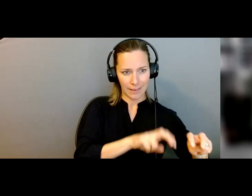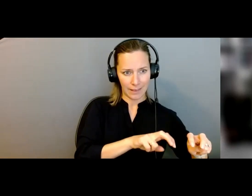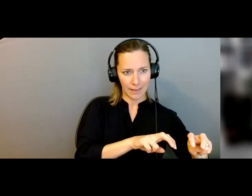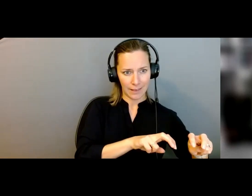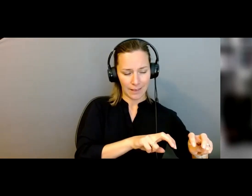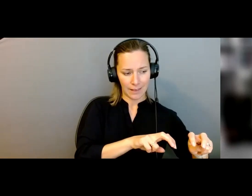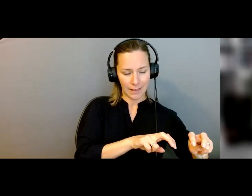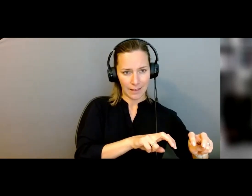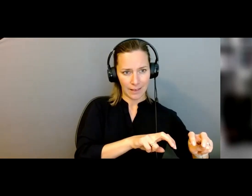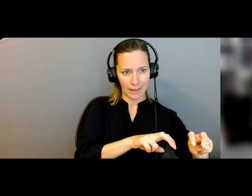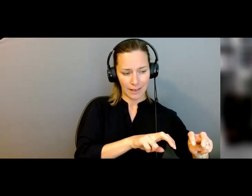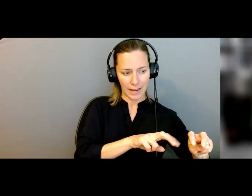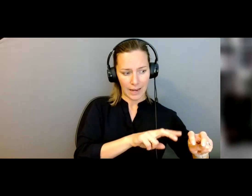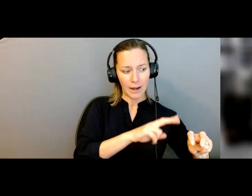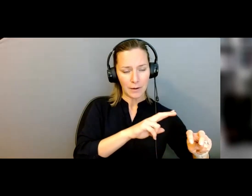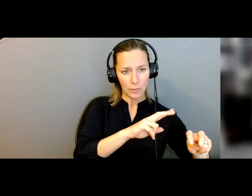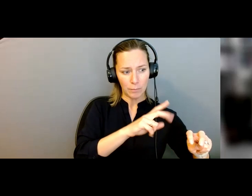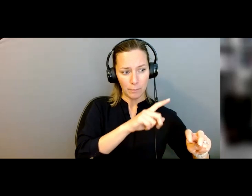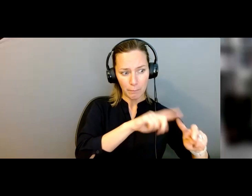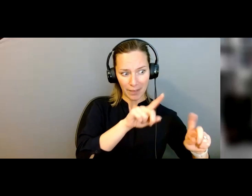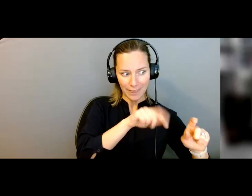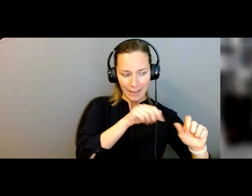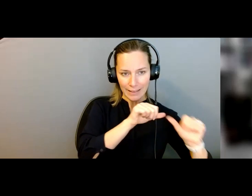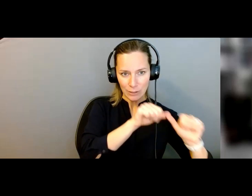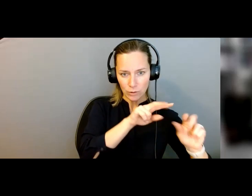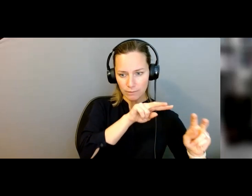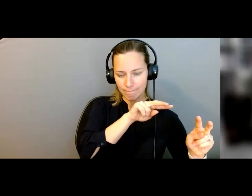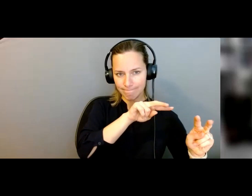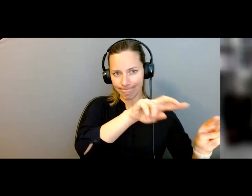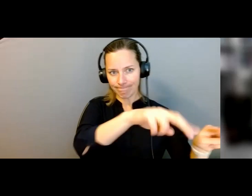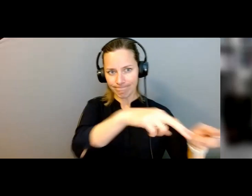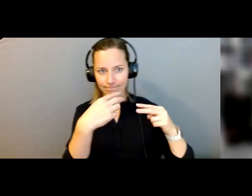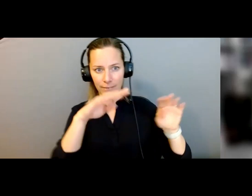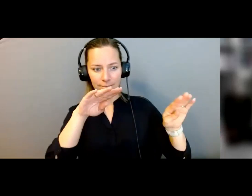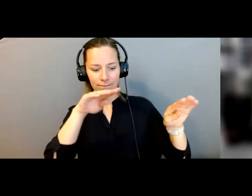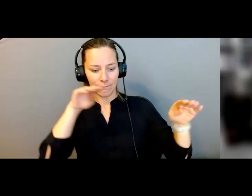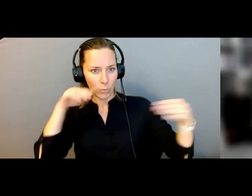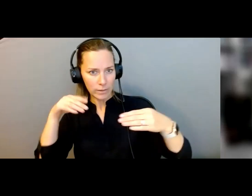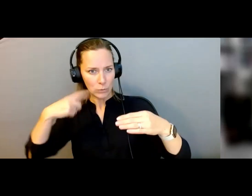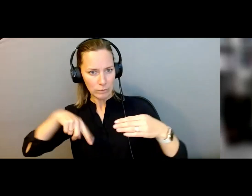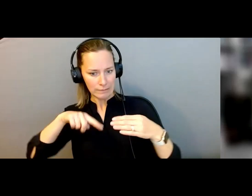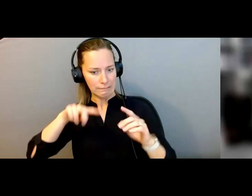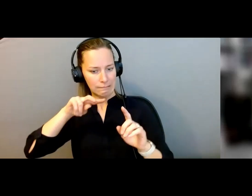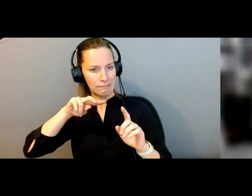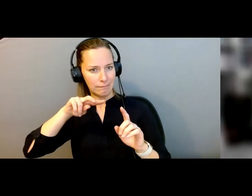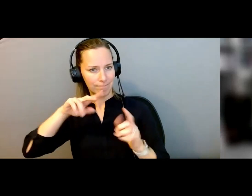to be centered as the experts in this work after the end of the project. Just something to think